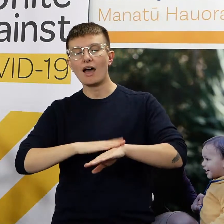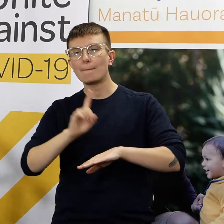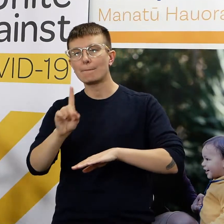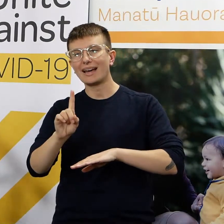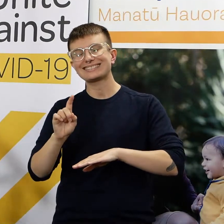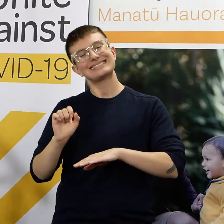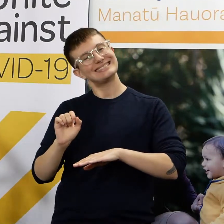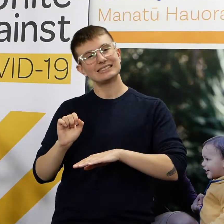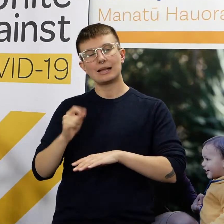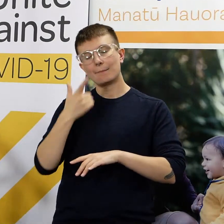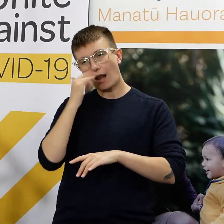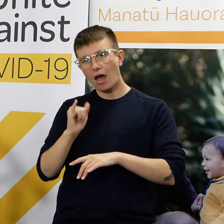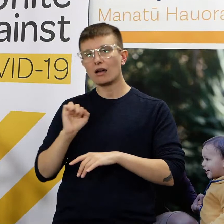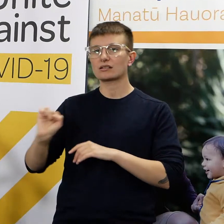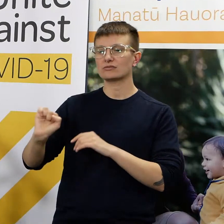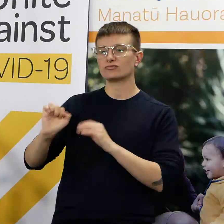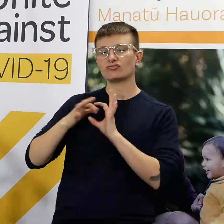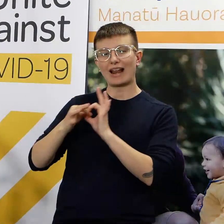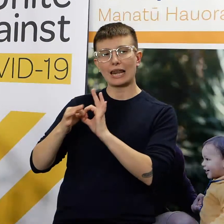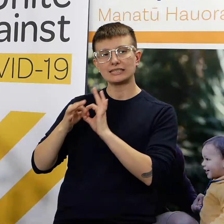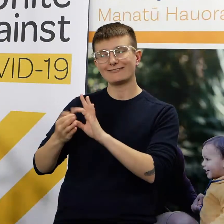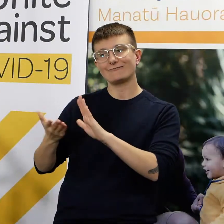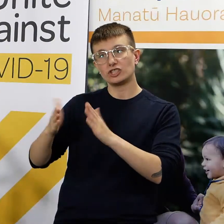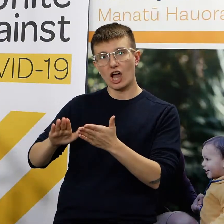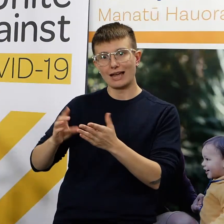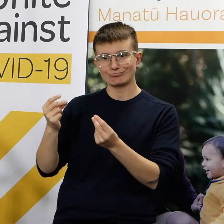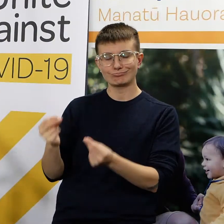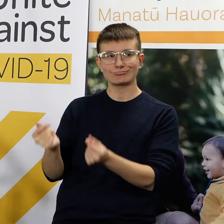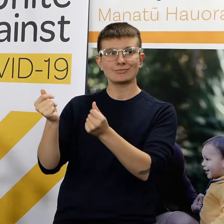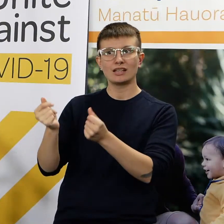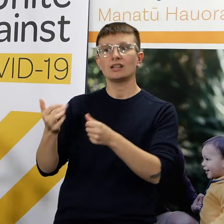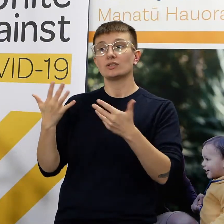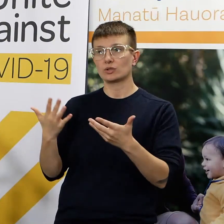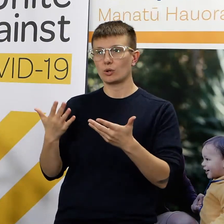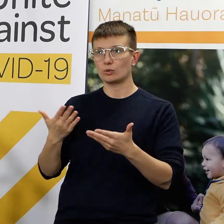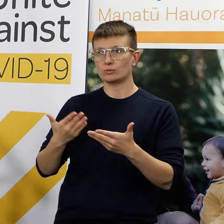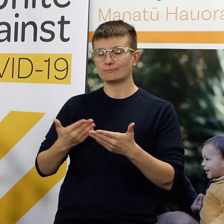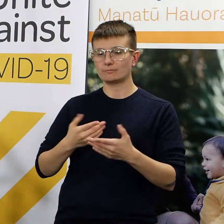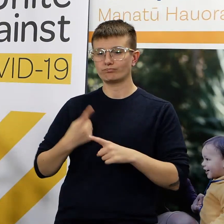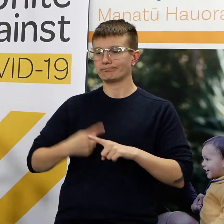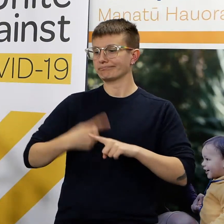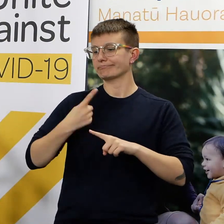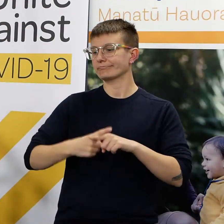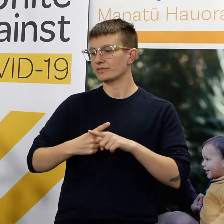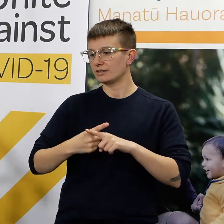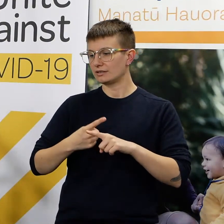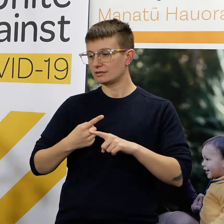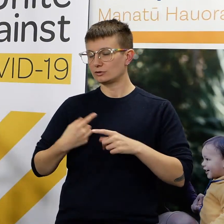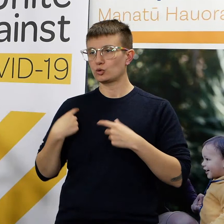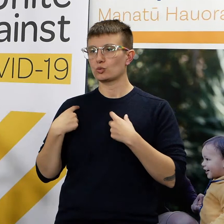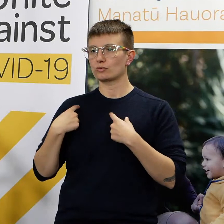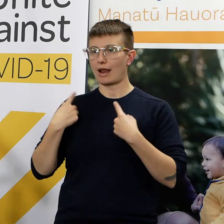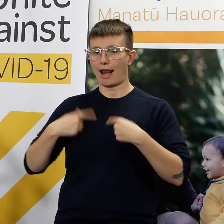and so the process was expedited to grant that exemption. And agree to plan the next day so they could leave that day,